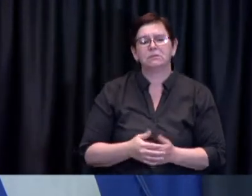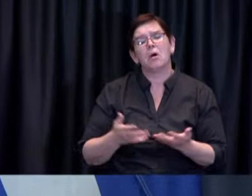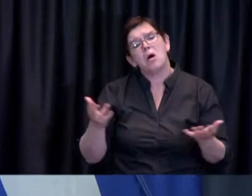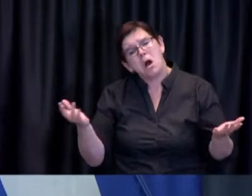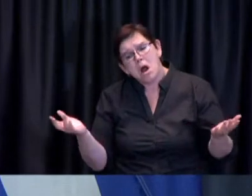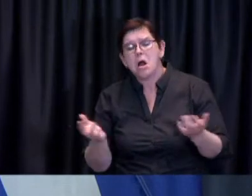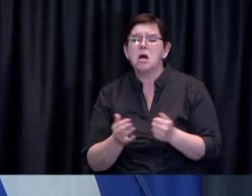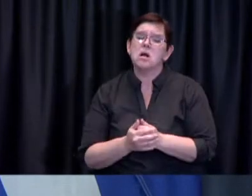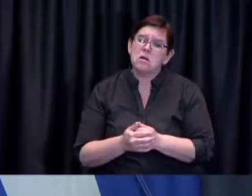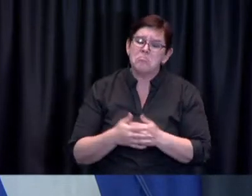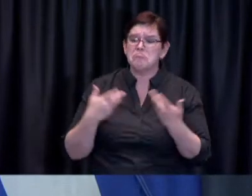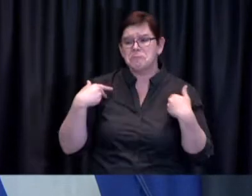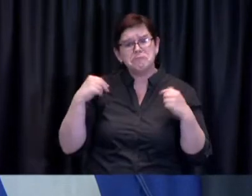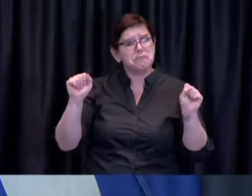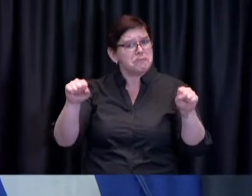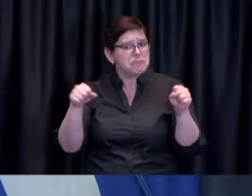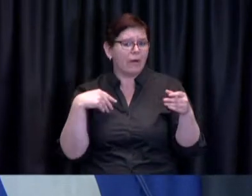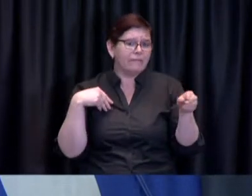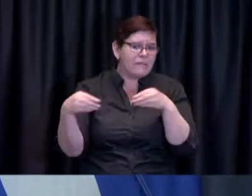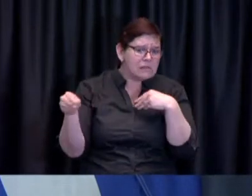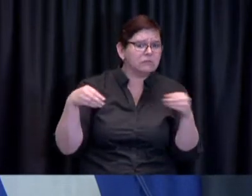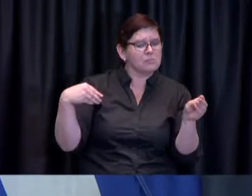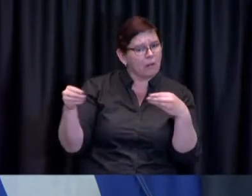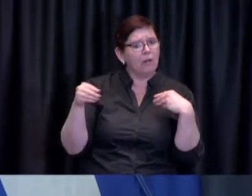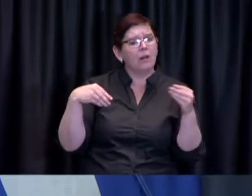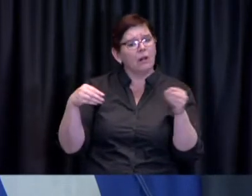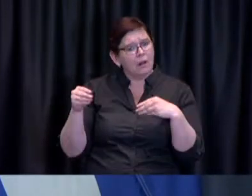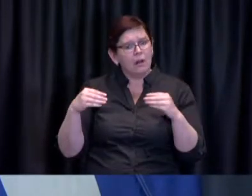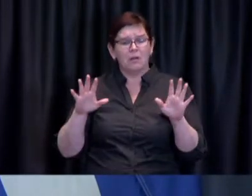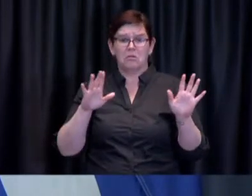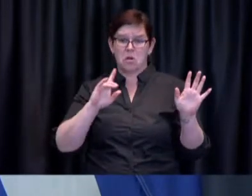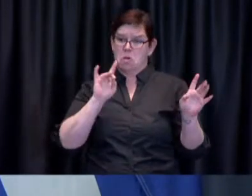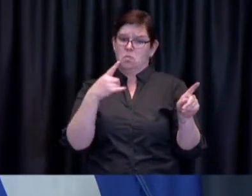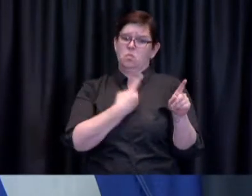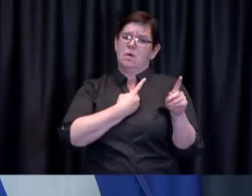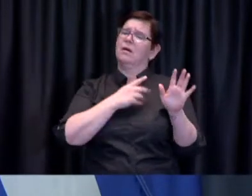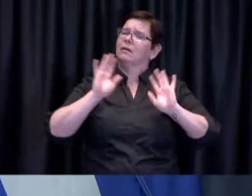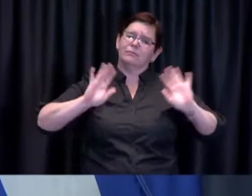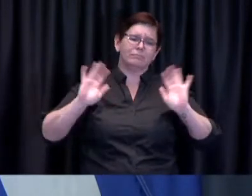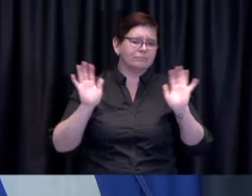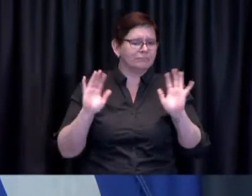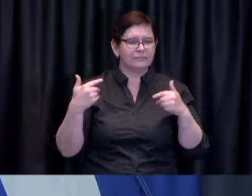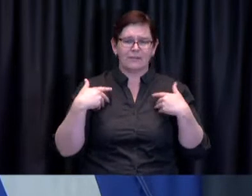and it is something that we do in concert with our health care partners but I would just remind you